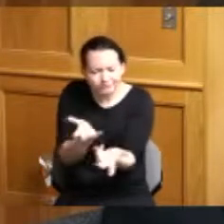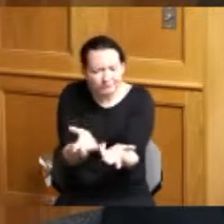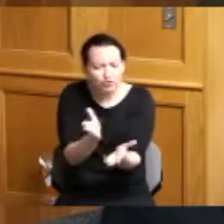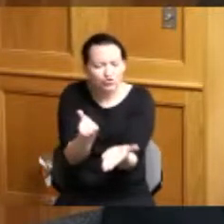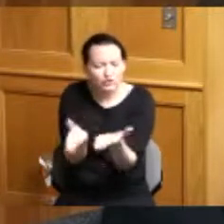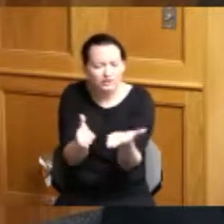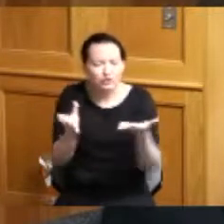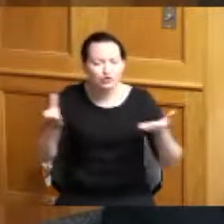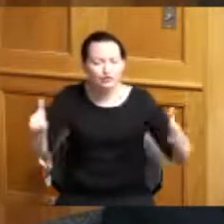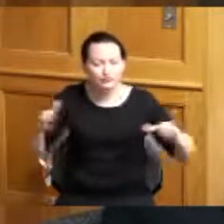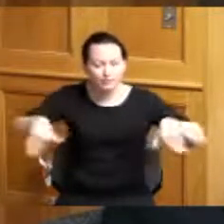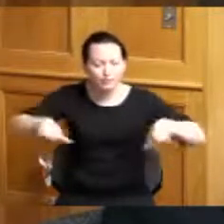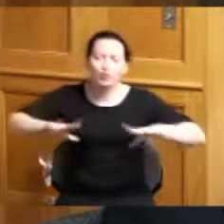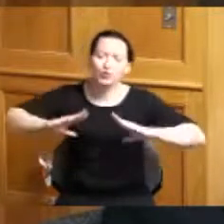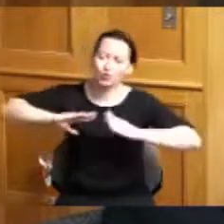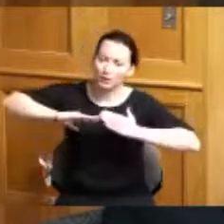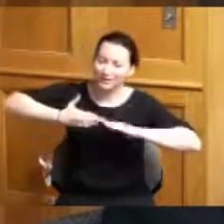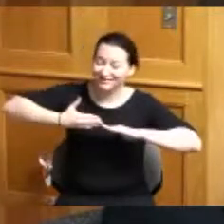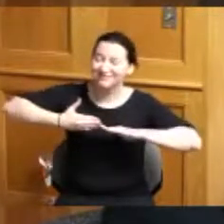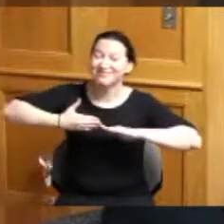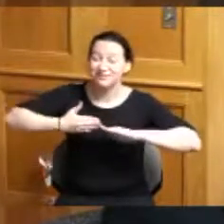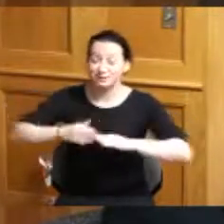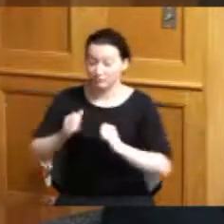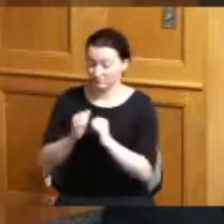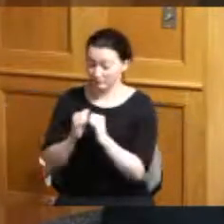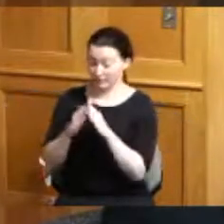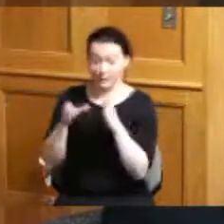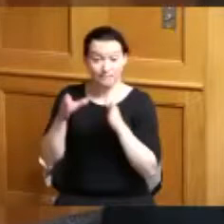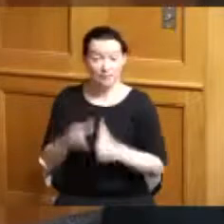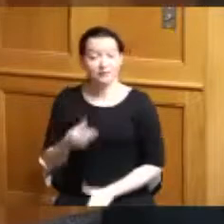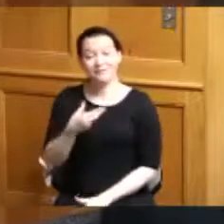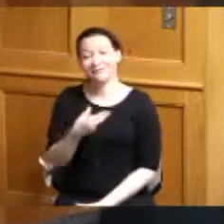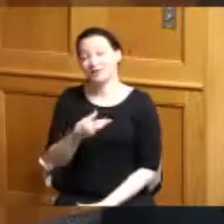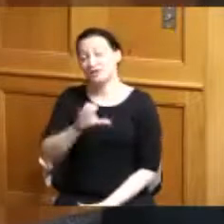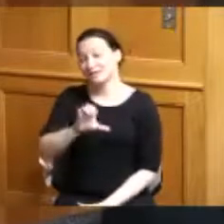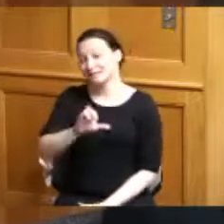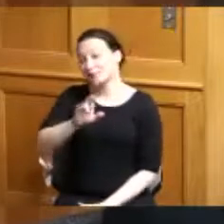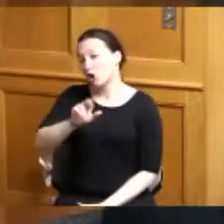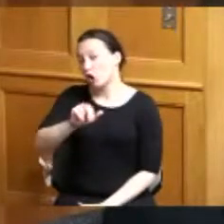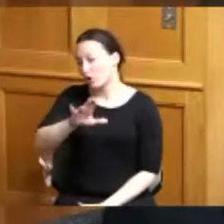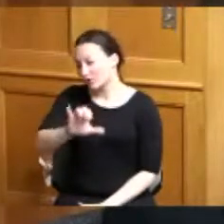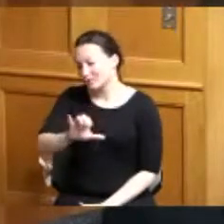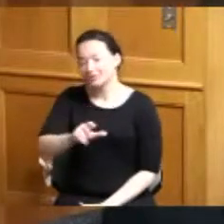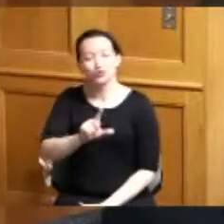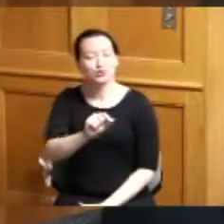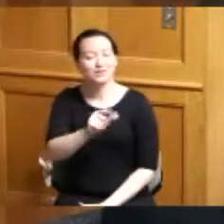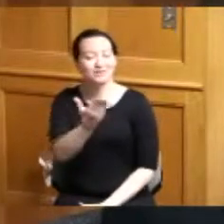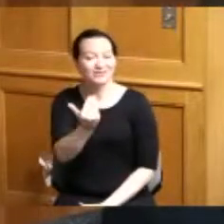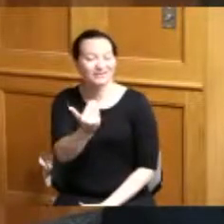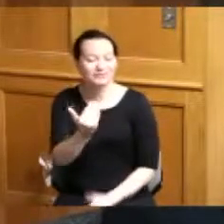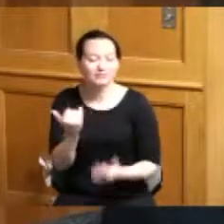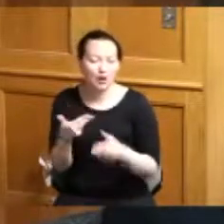community and whereas Pat tribute was a founding member of HC Arc in 2015 now called what it was